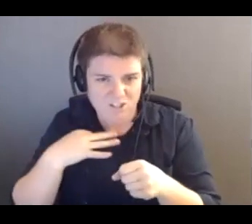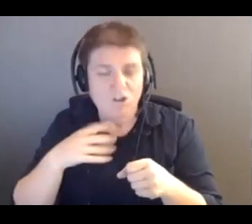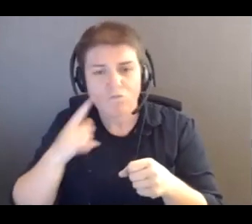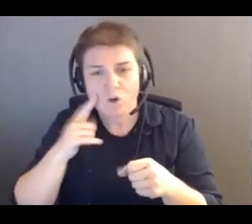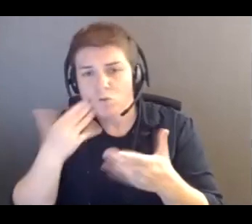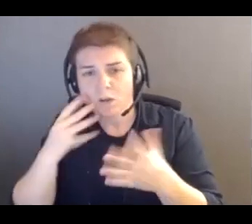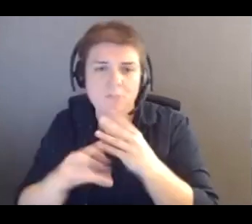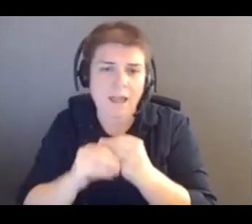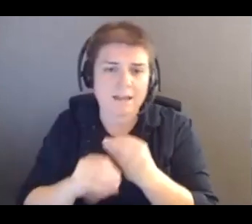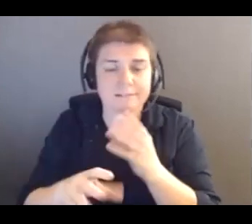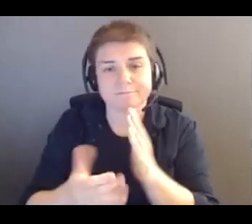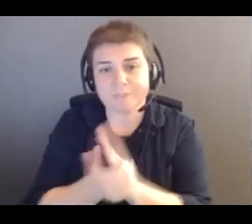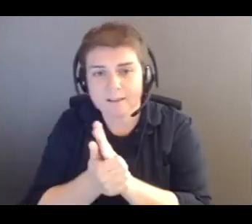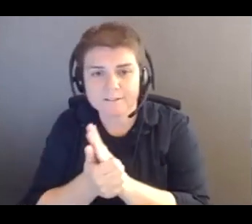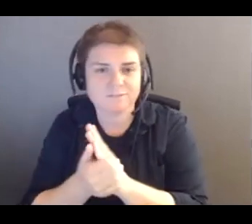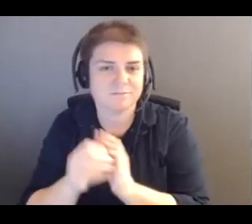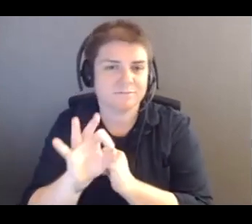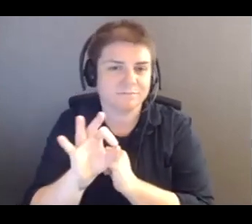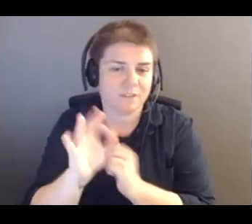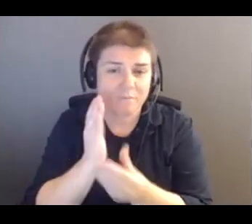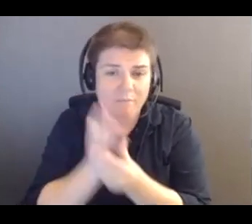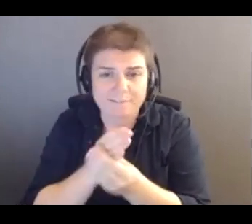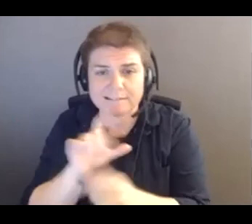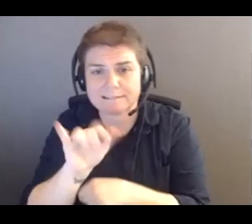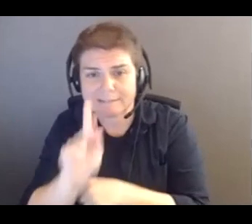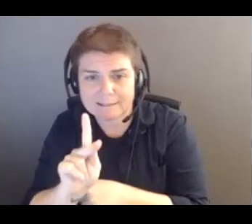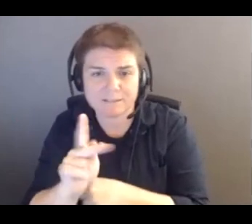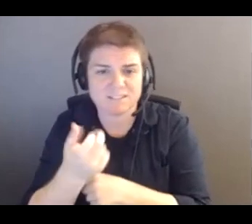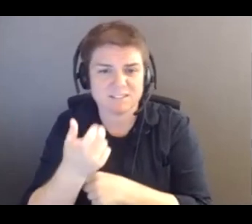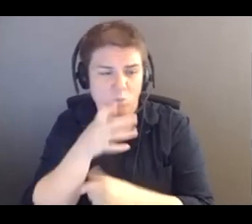files or links that strengthen your case, or help assessors understand more about your